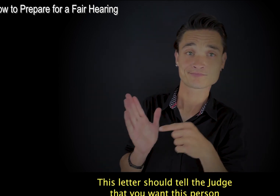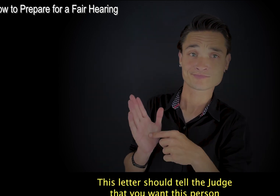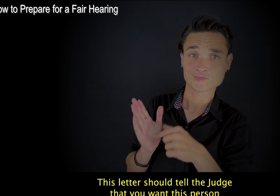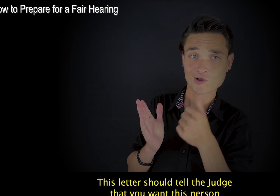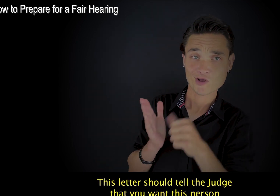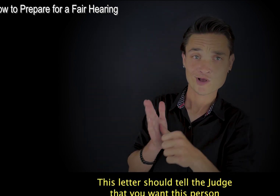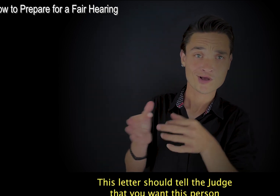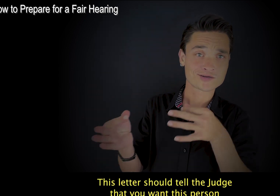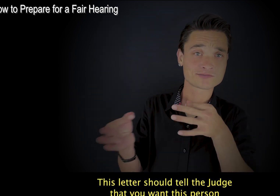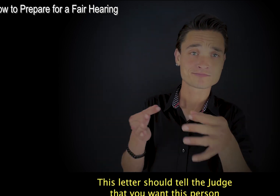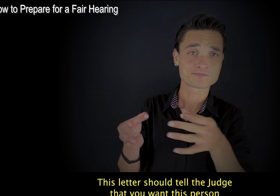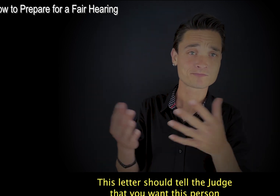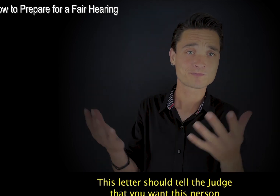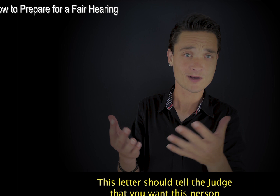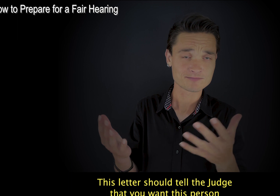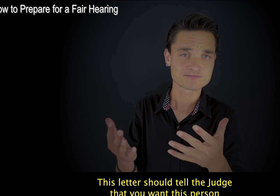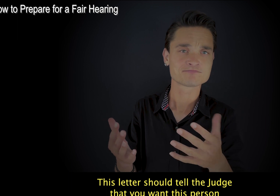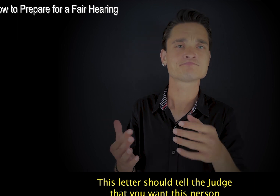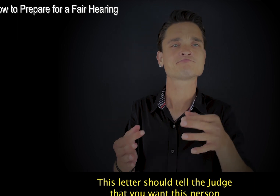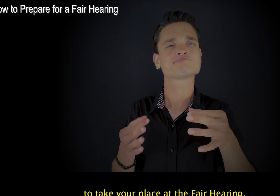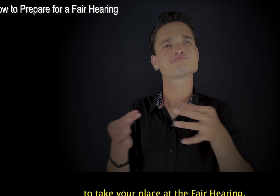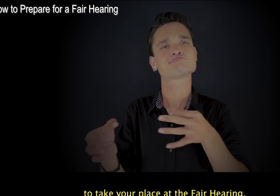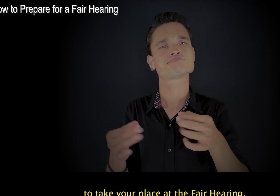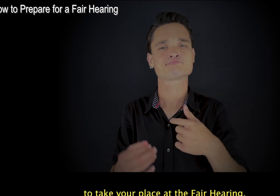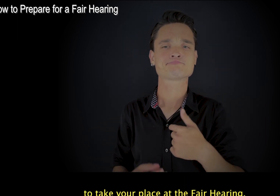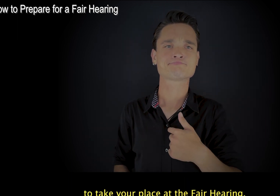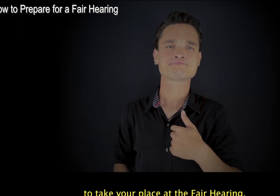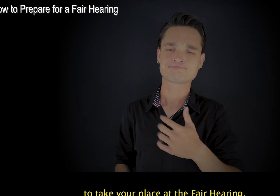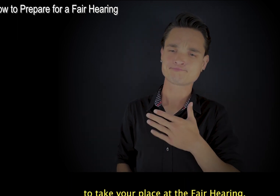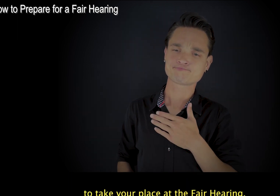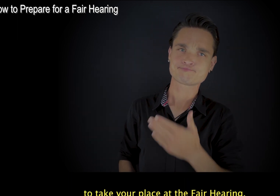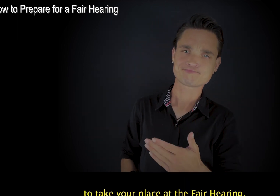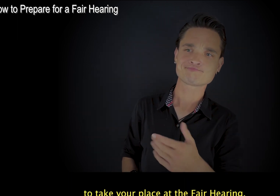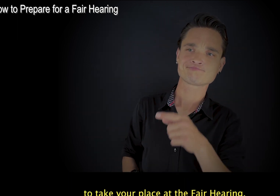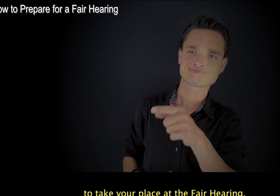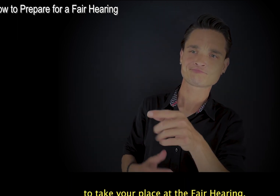This letter should tell the Judge that you want this person to take your place at the Fair Hearing.